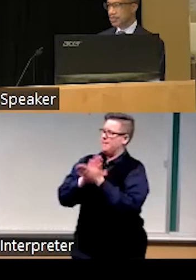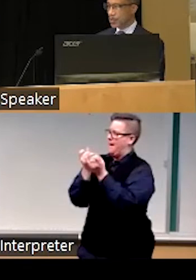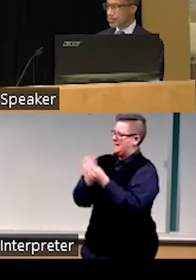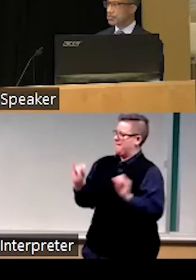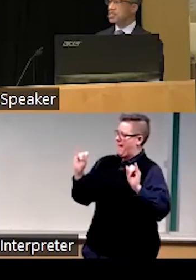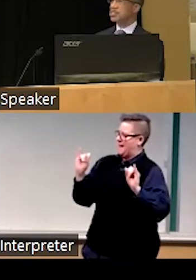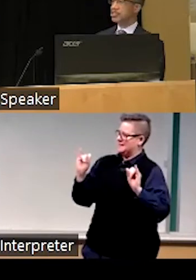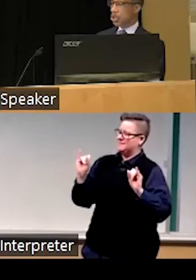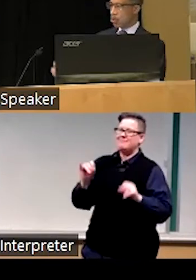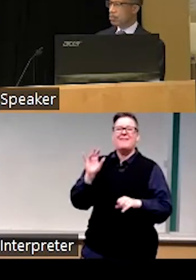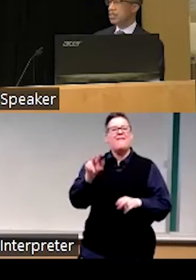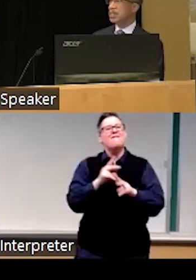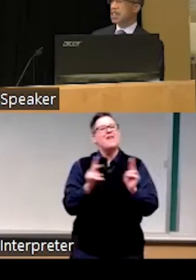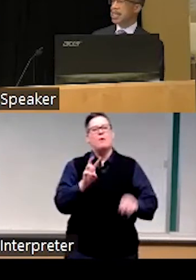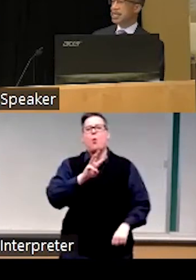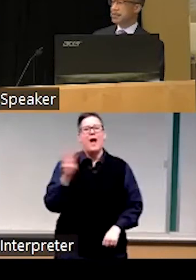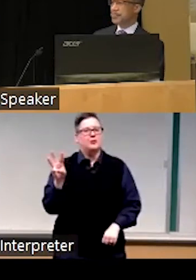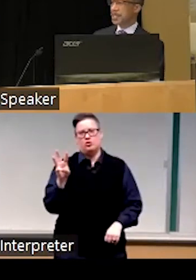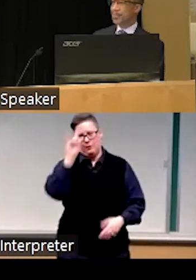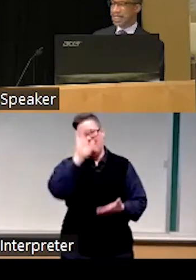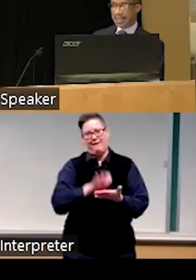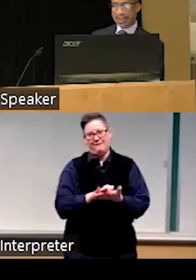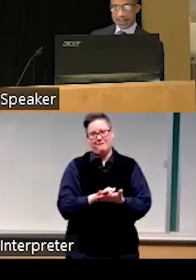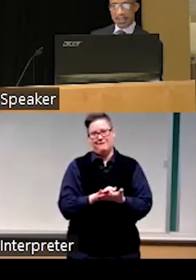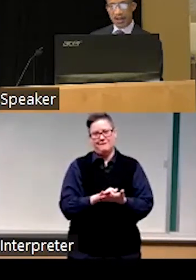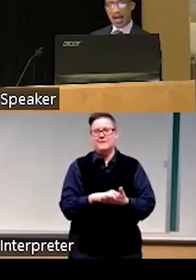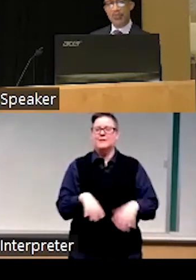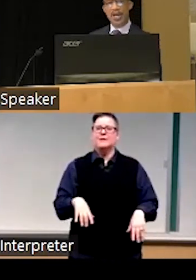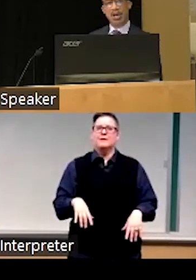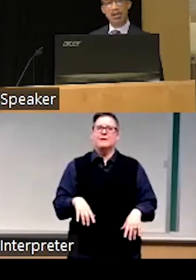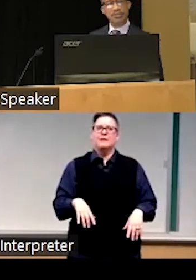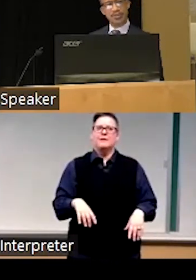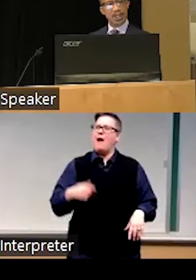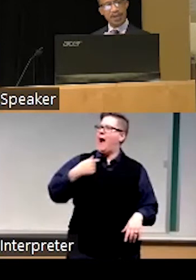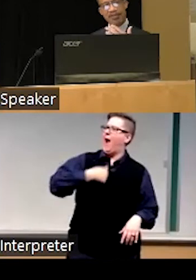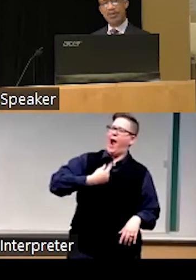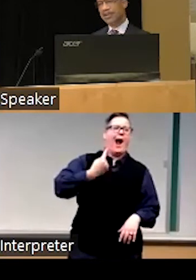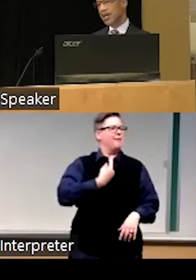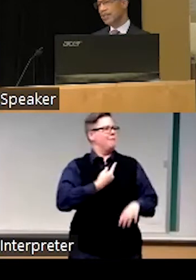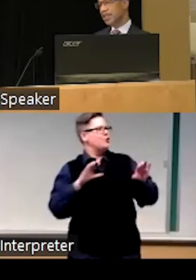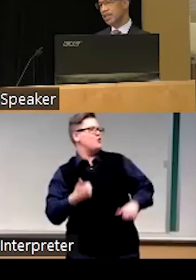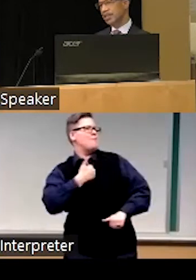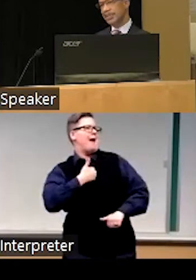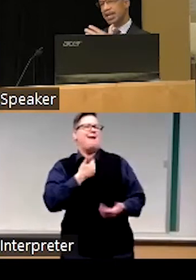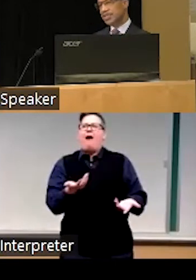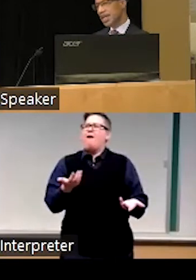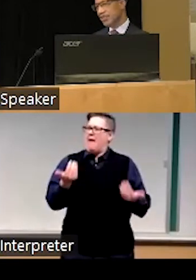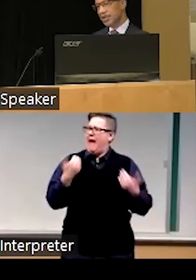it's a western goal uh you know being you know out there having a family living outside of